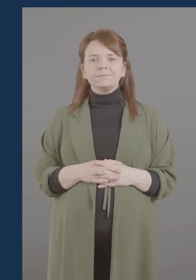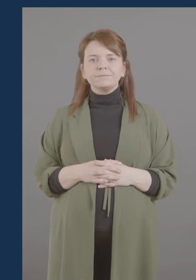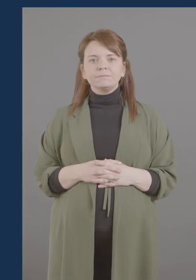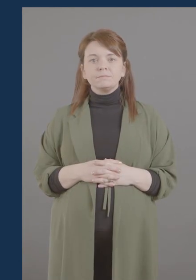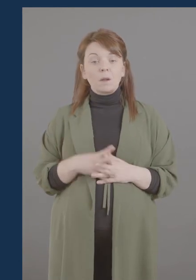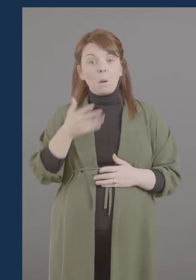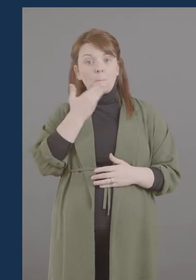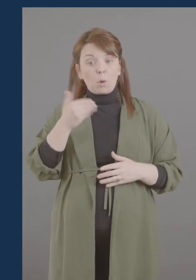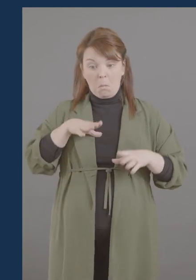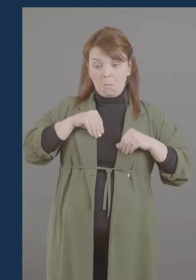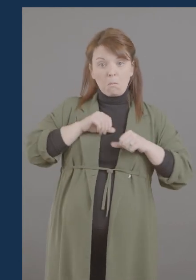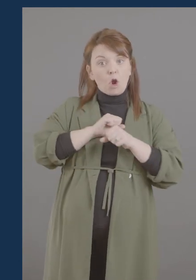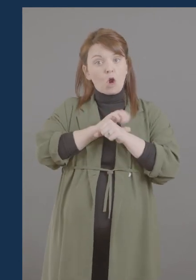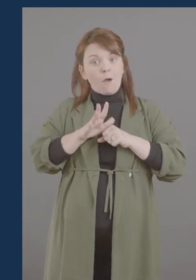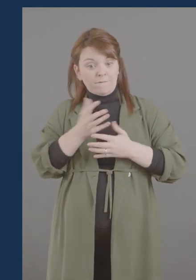Negative test result for Coronavirus